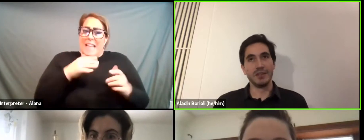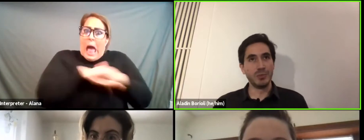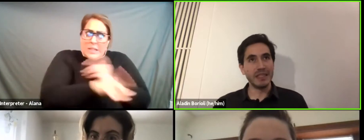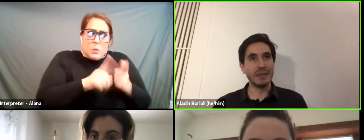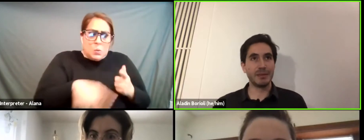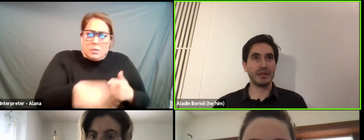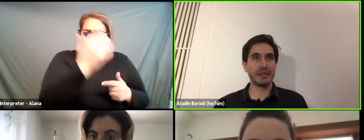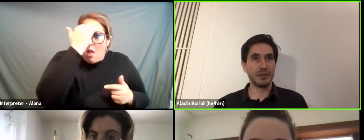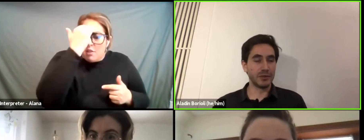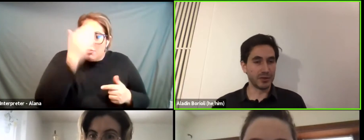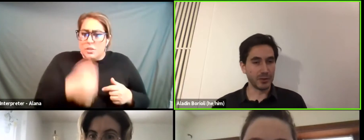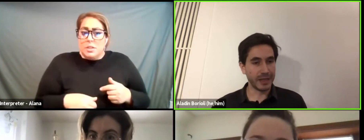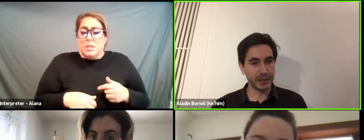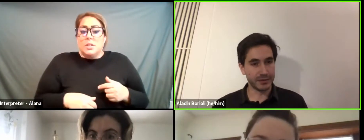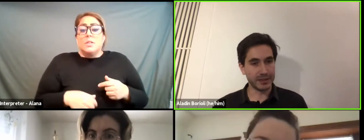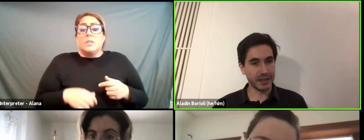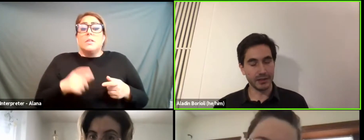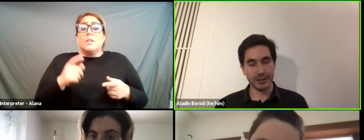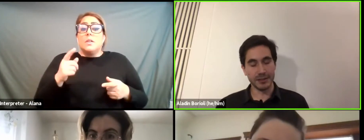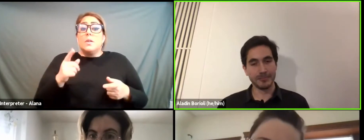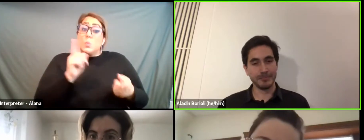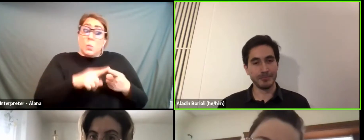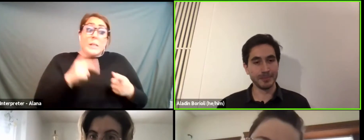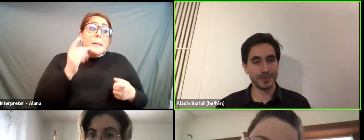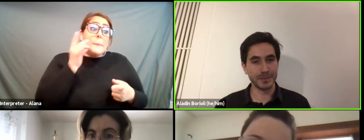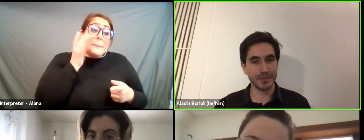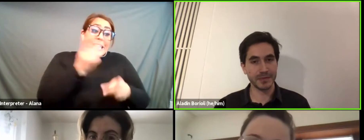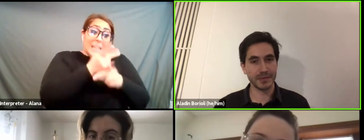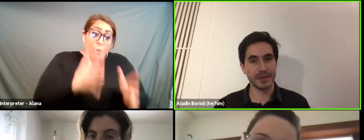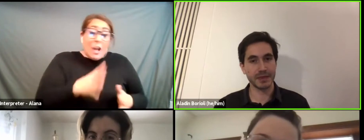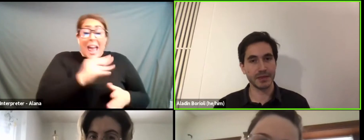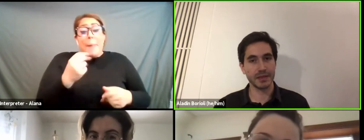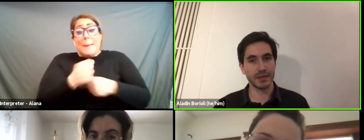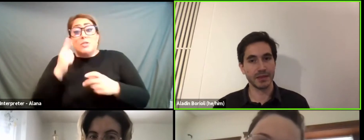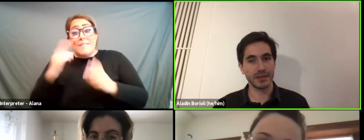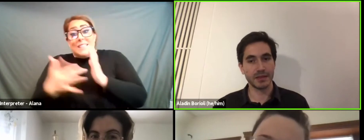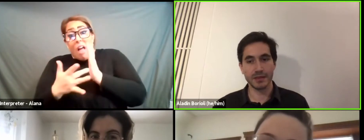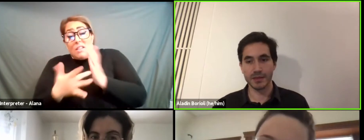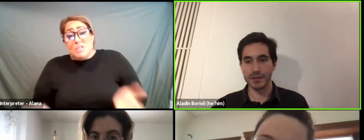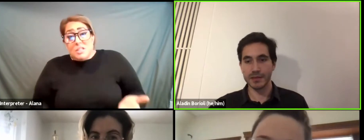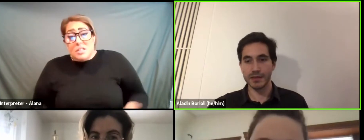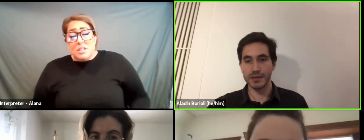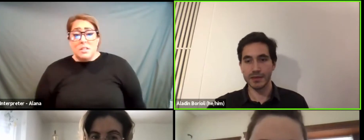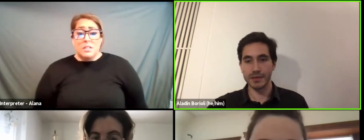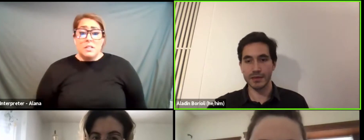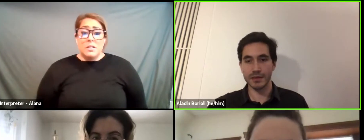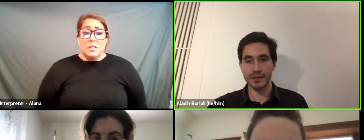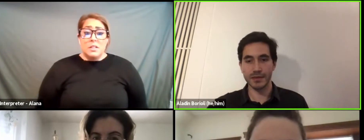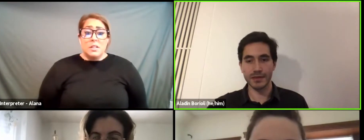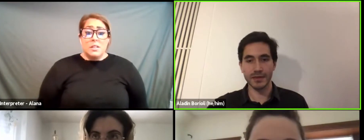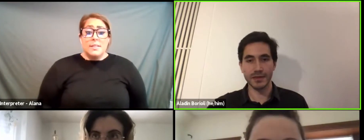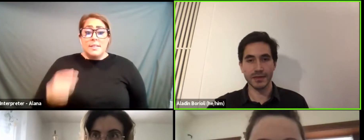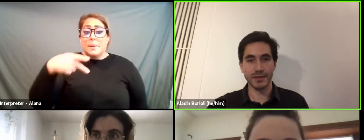beekeepers and to also makers of this technology.